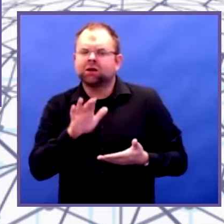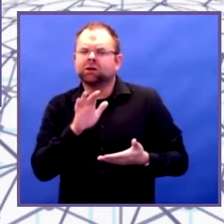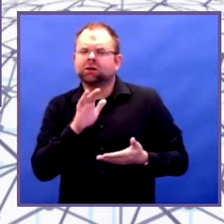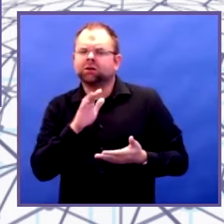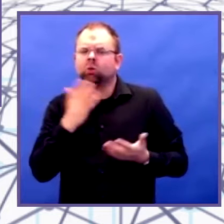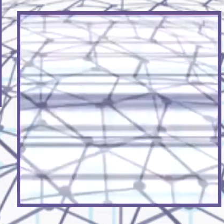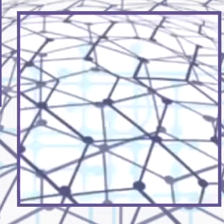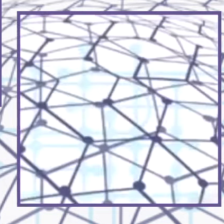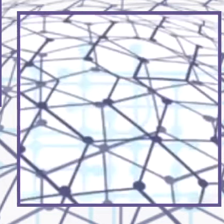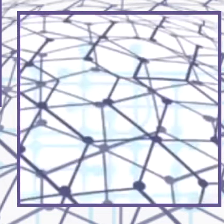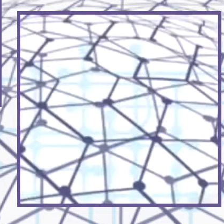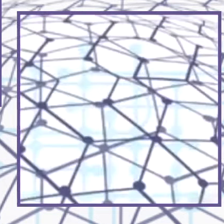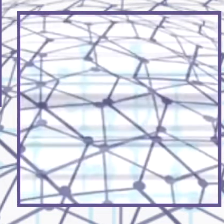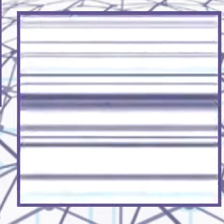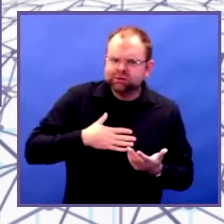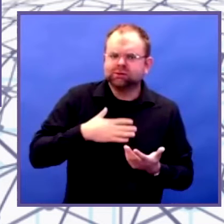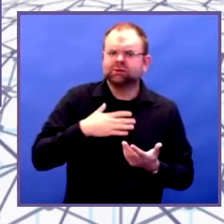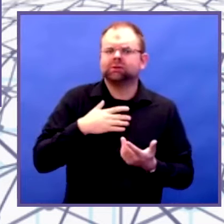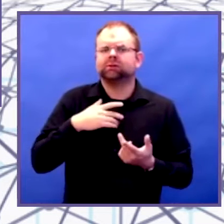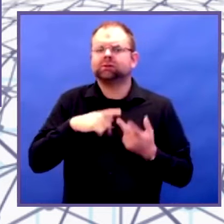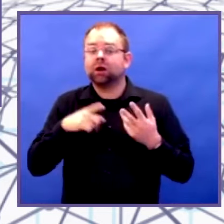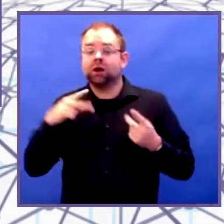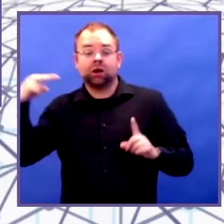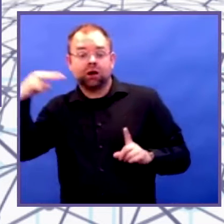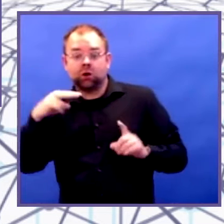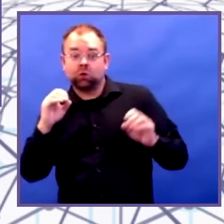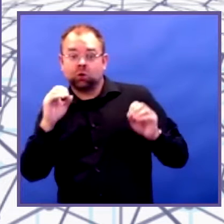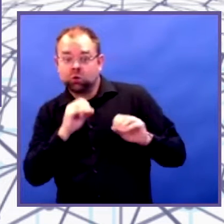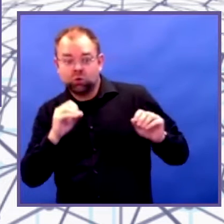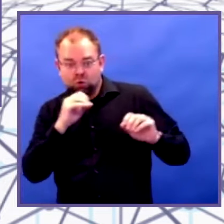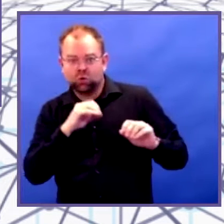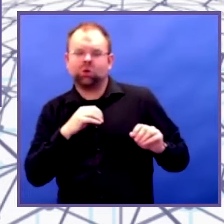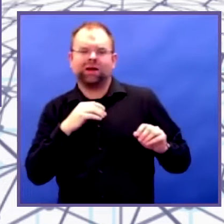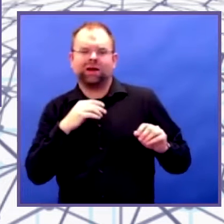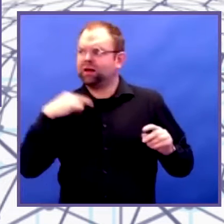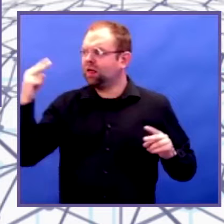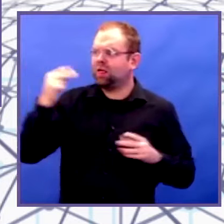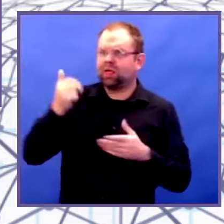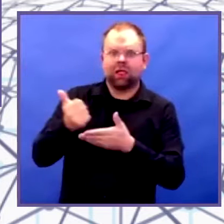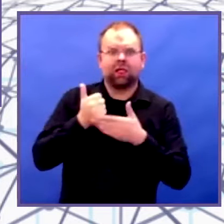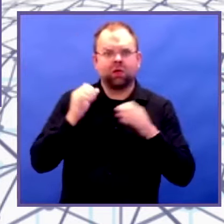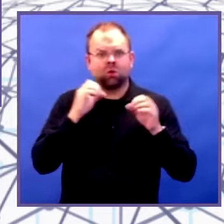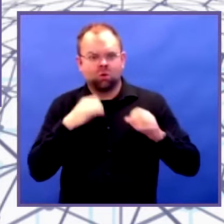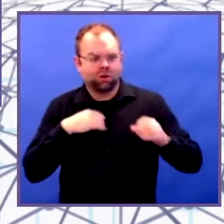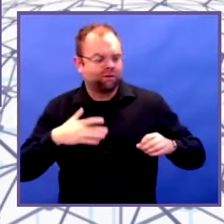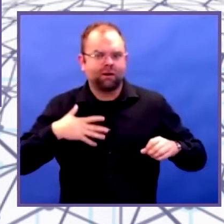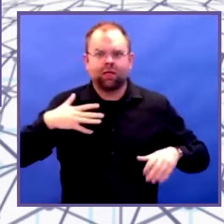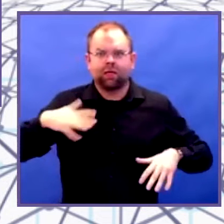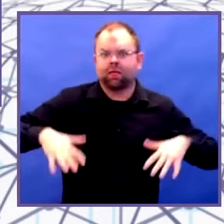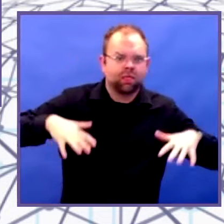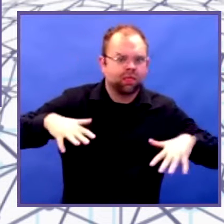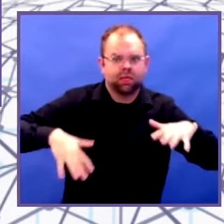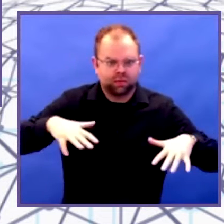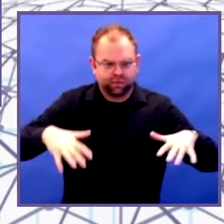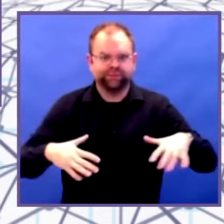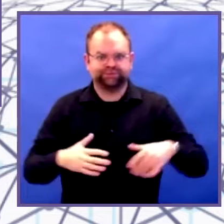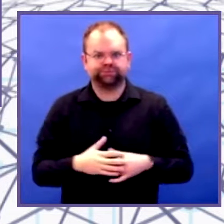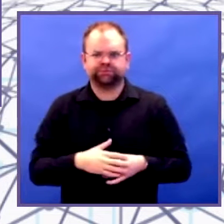And so I took a breath and I decided to take my time to observe and to listen, to try to